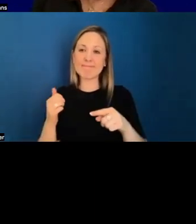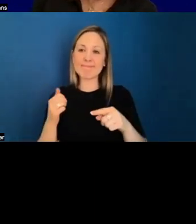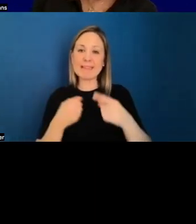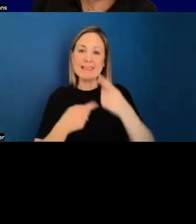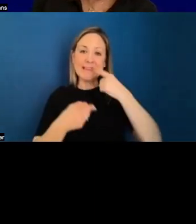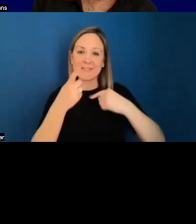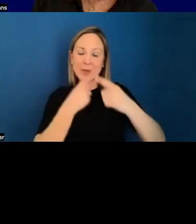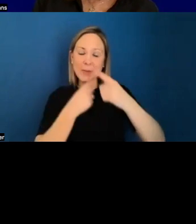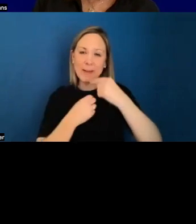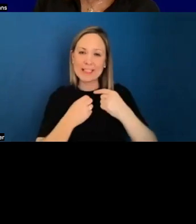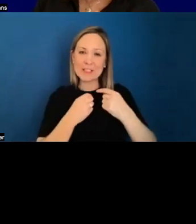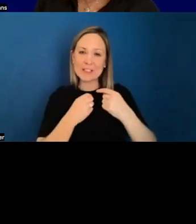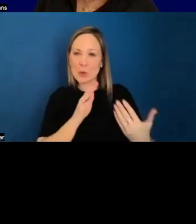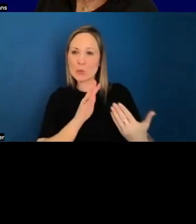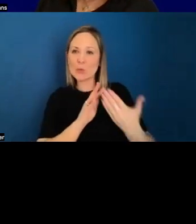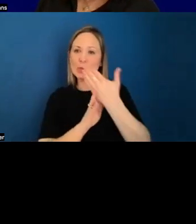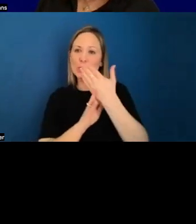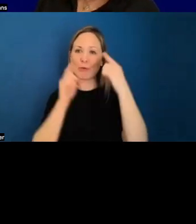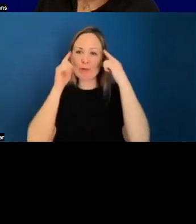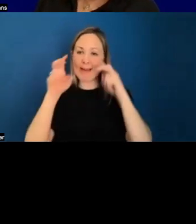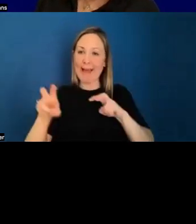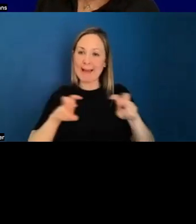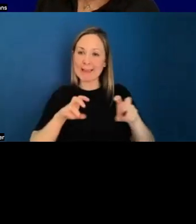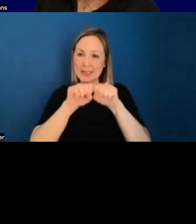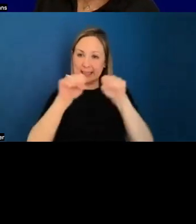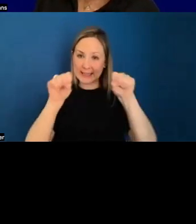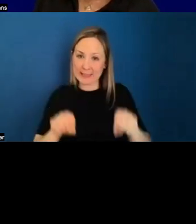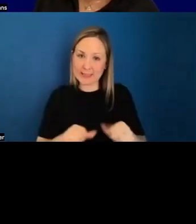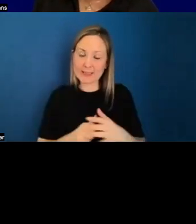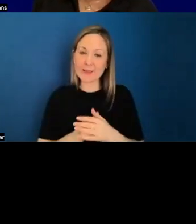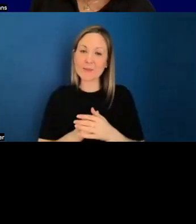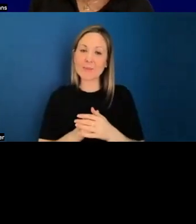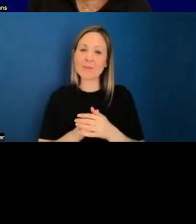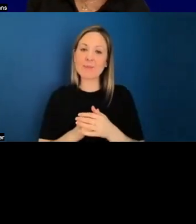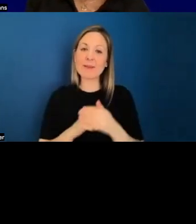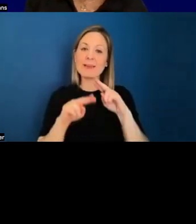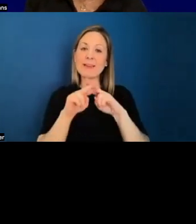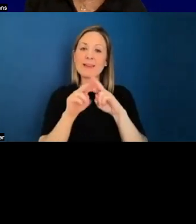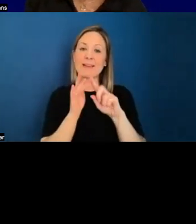in through the reticular activating system, it is filtering out some information because